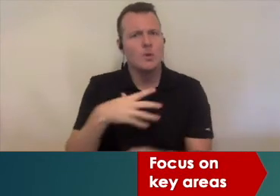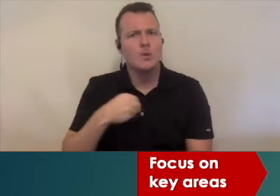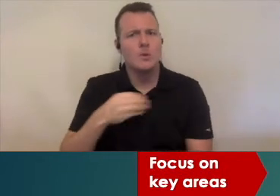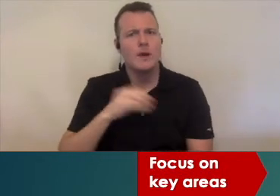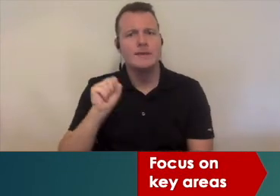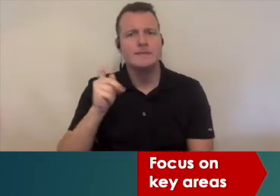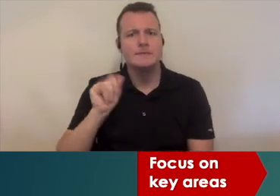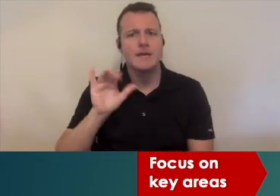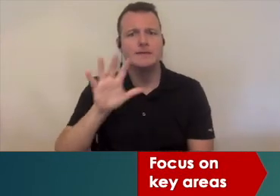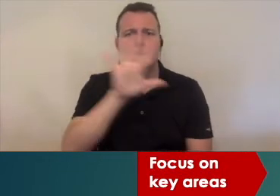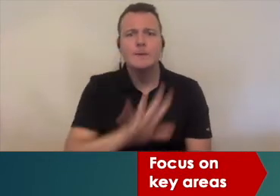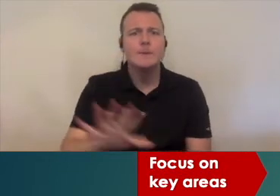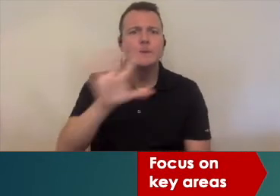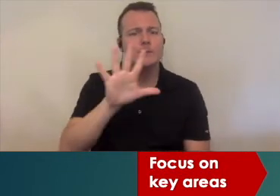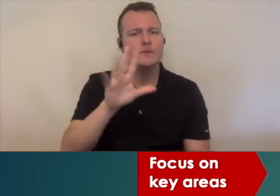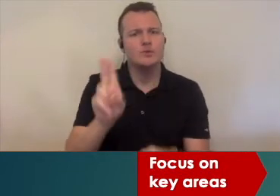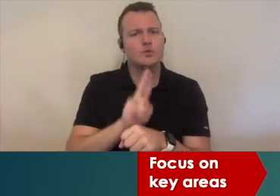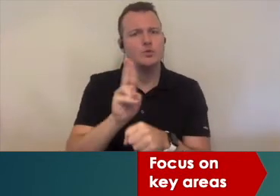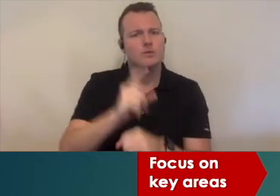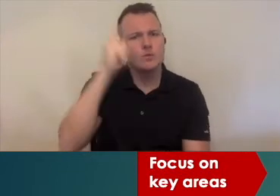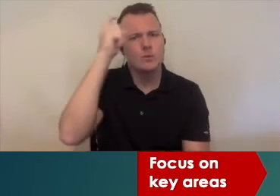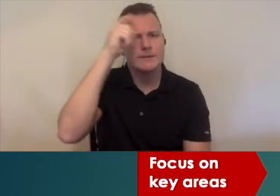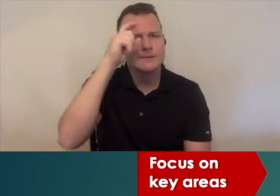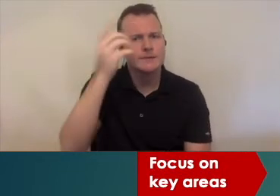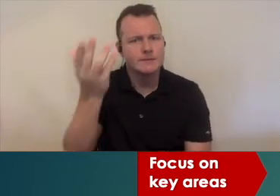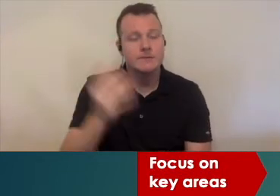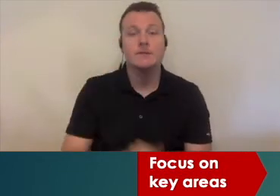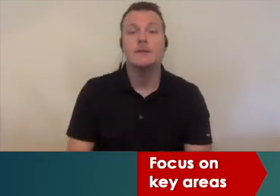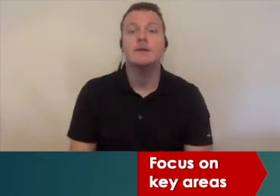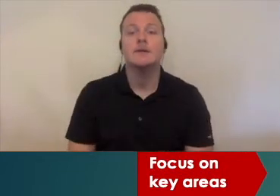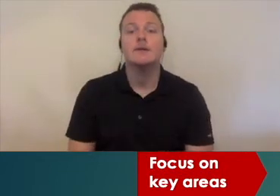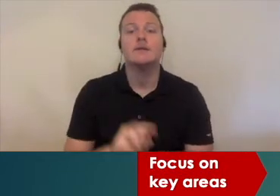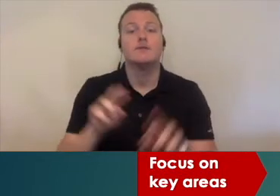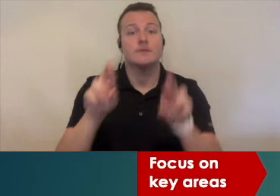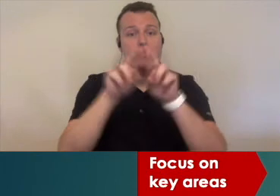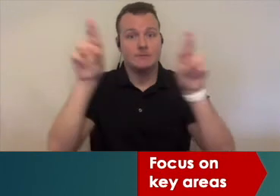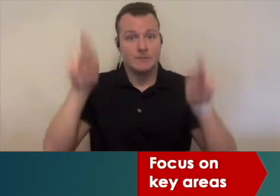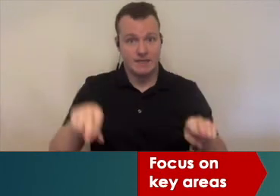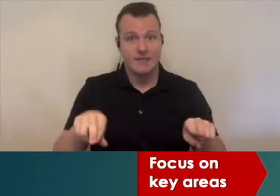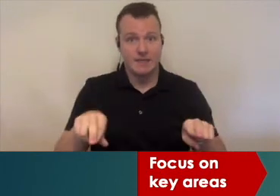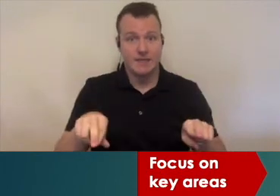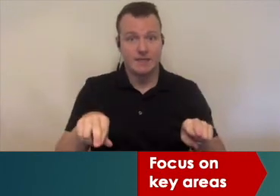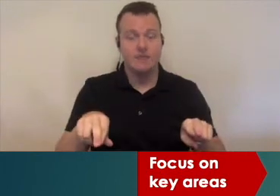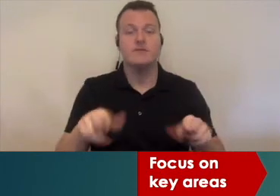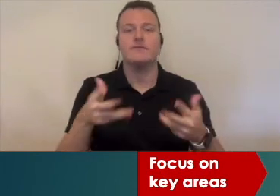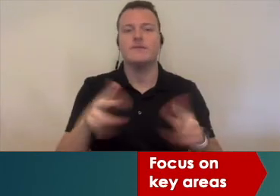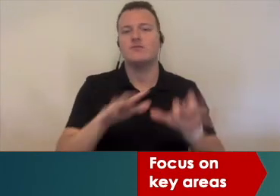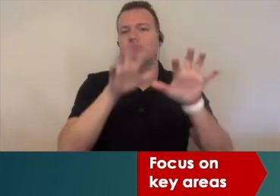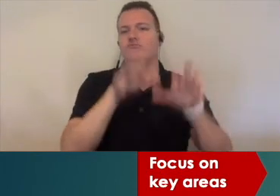use it wisely. And once you've created your resume, I always call it a draft